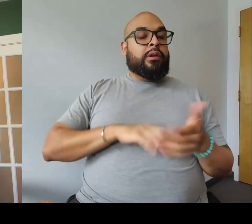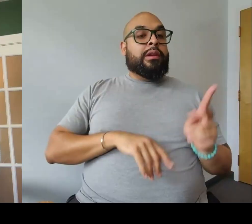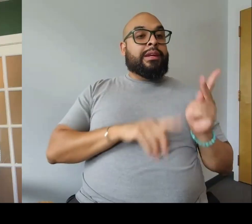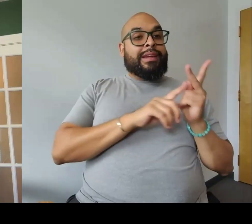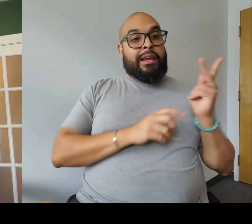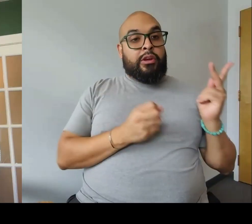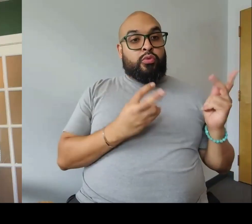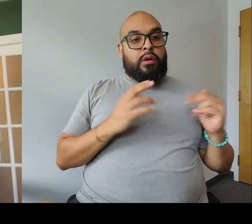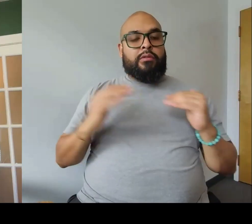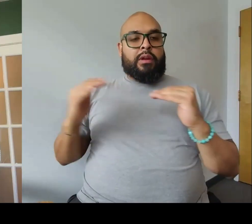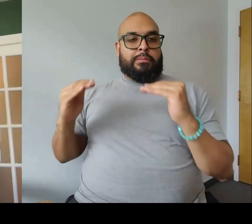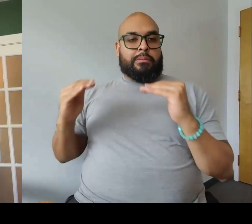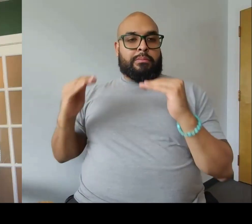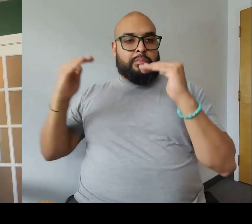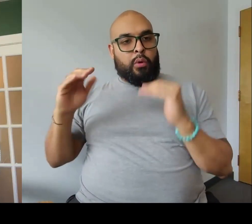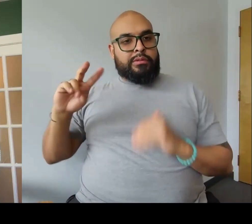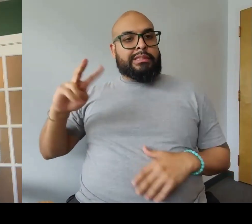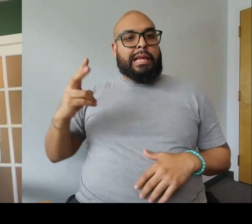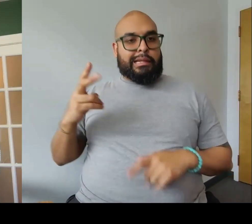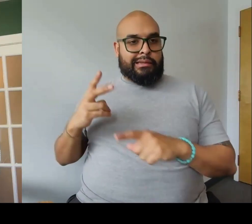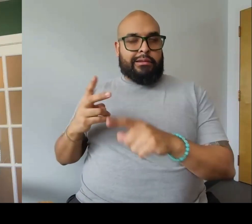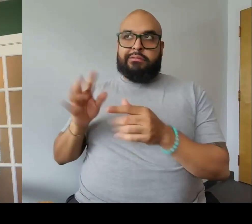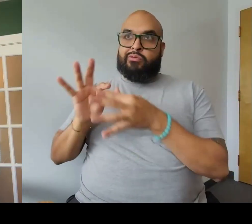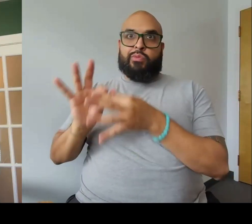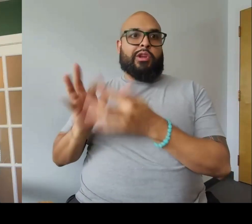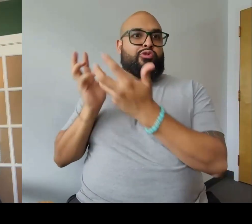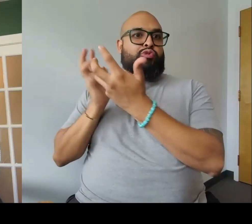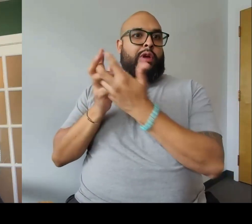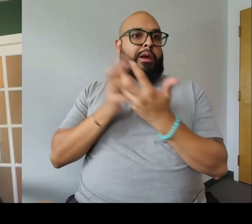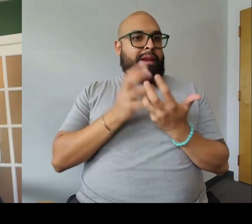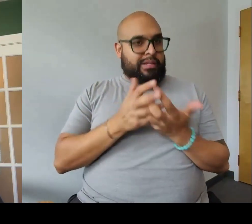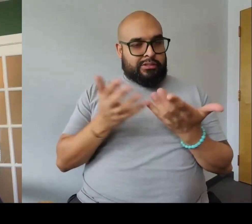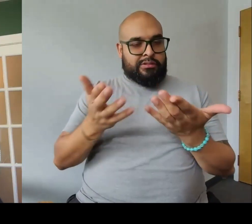It's a lot about accommodations and I'm just grateful to be here today to chime in.